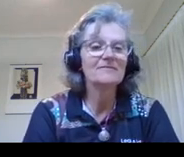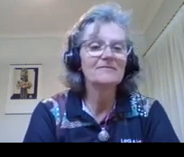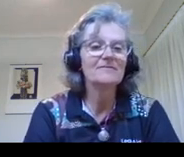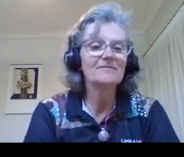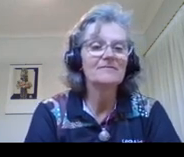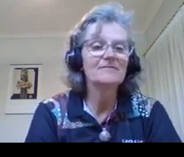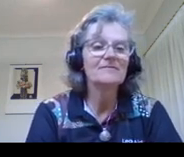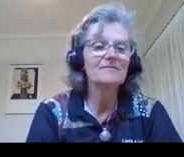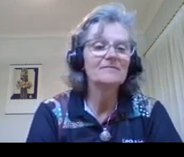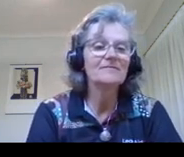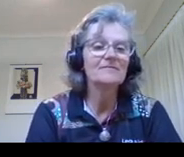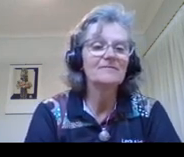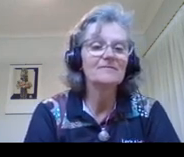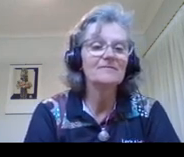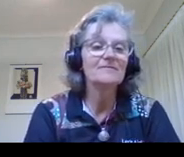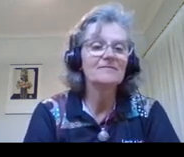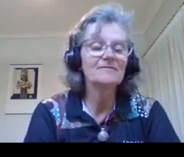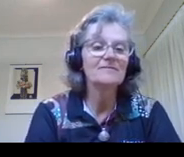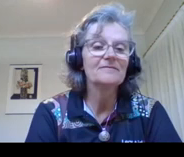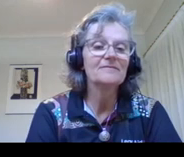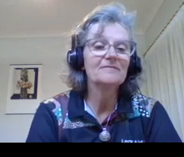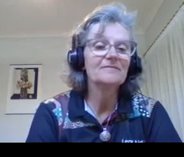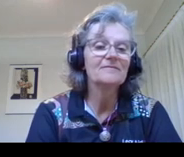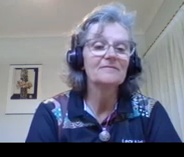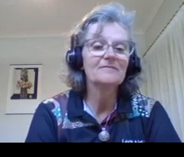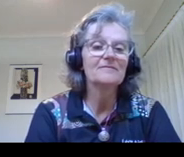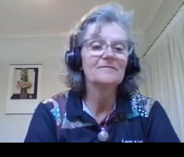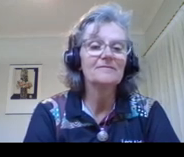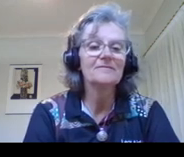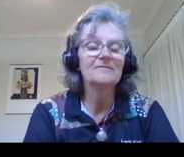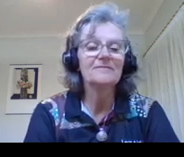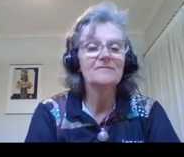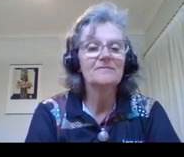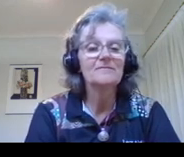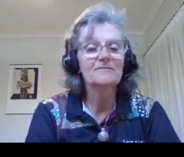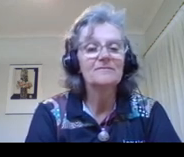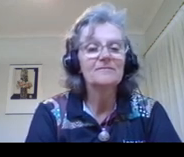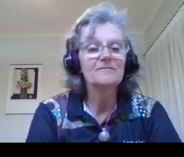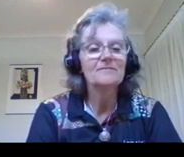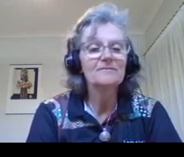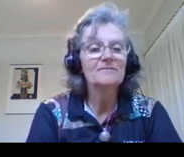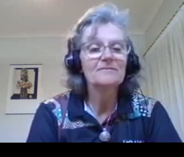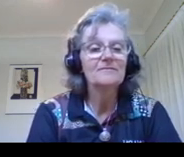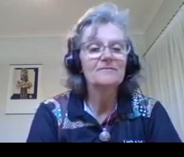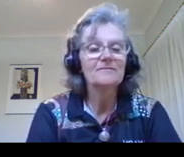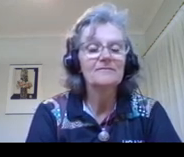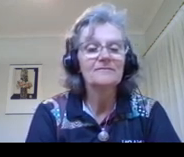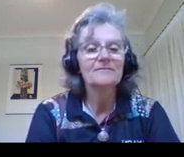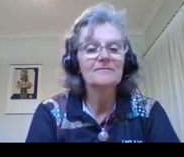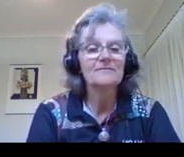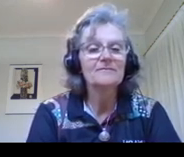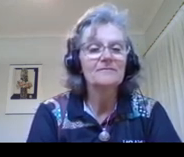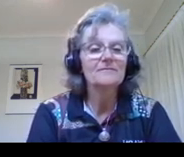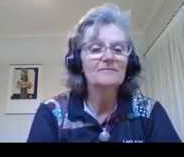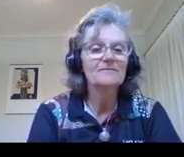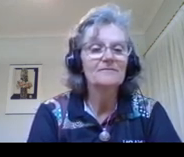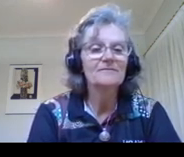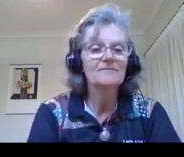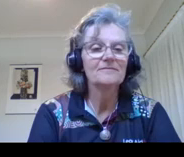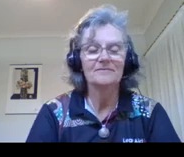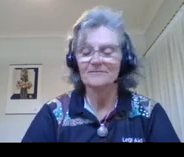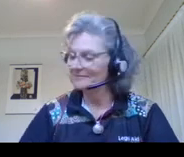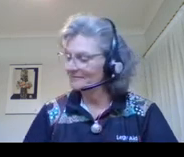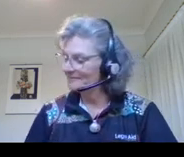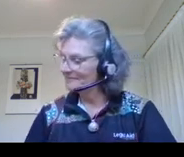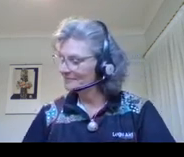were falsely circulating online that that Maggie B endorsed the name and image